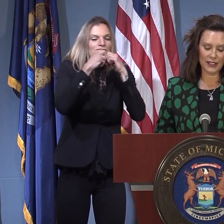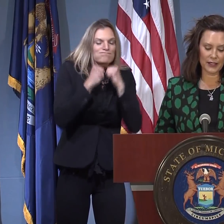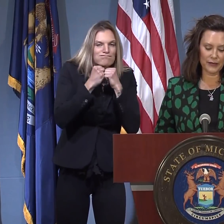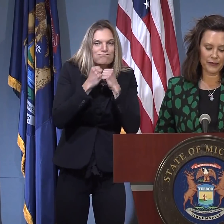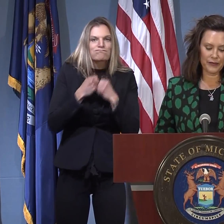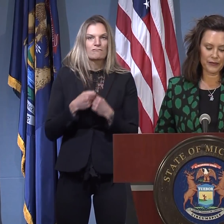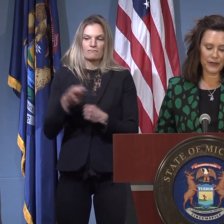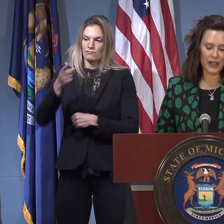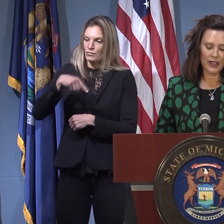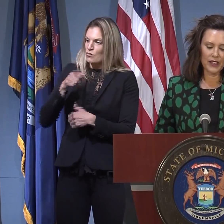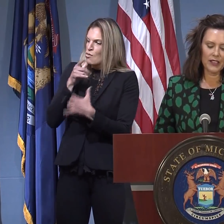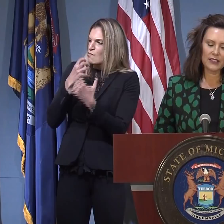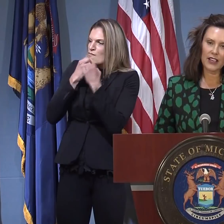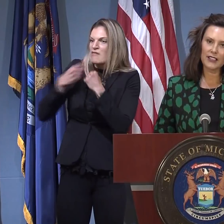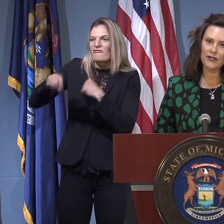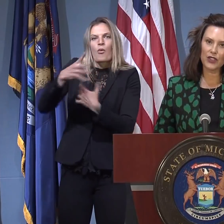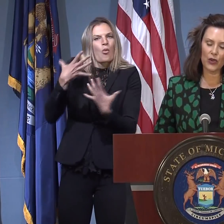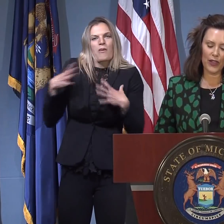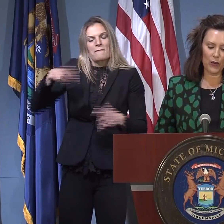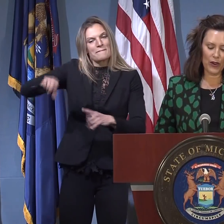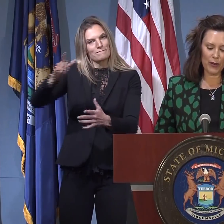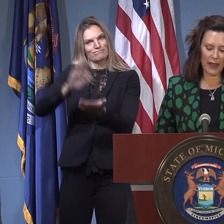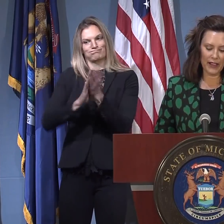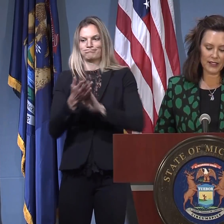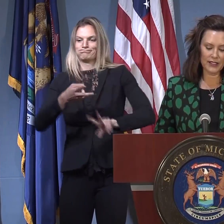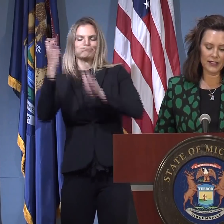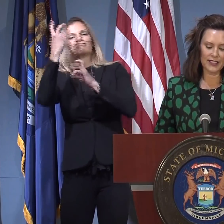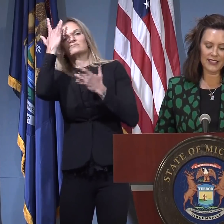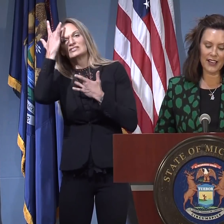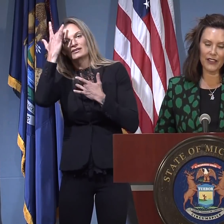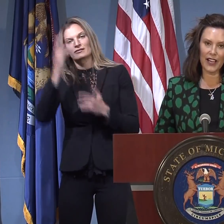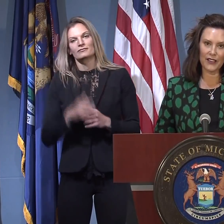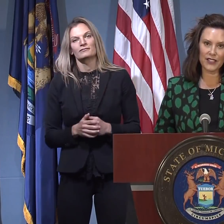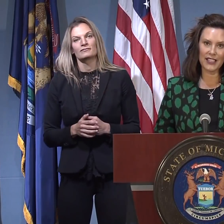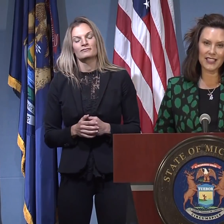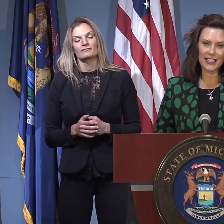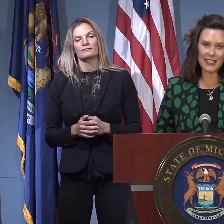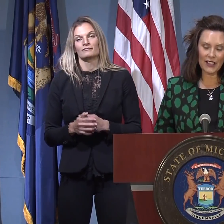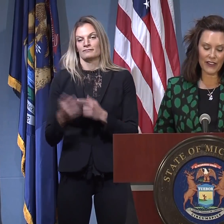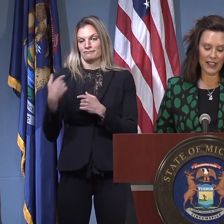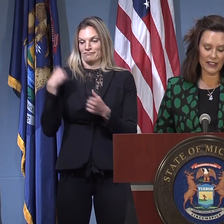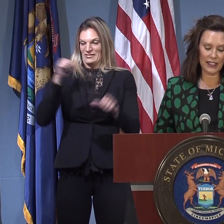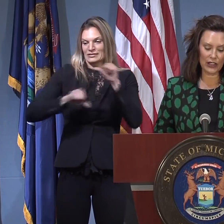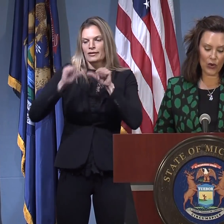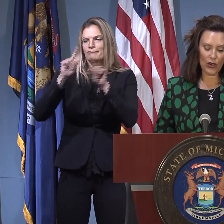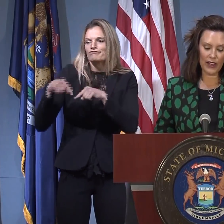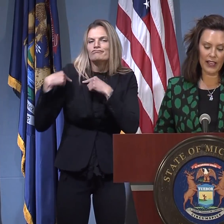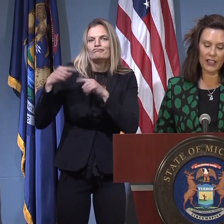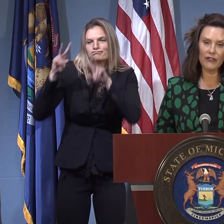ABOUT PROTECTING OUR FAMILY, AND OUR FRIENDS, AND OUR LOVED ONE INTERESTS GETTING SICK, STUDIES